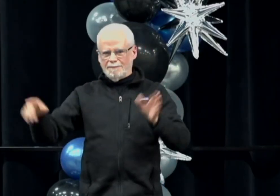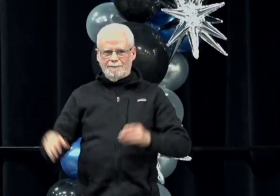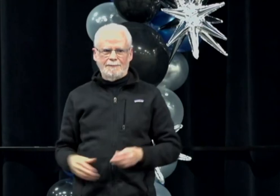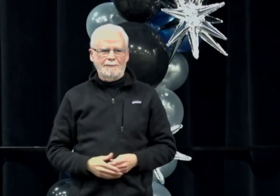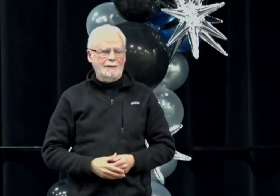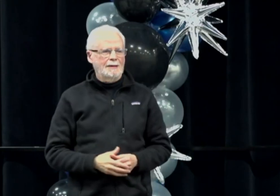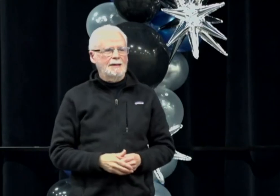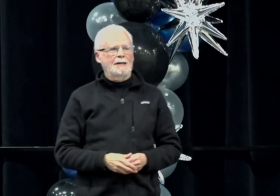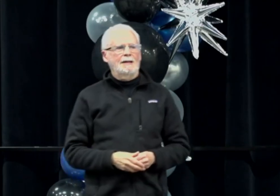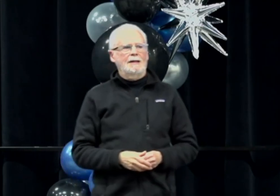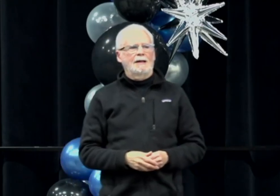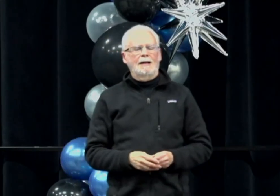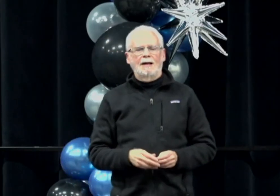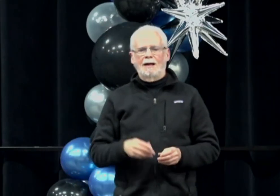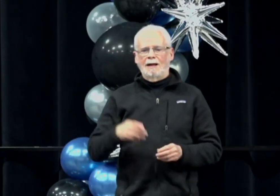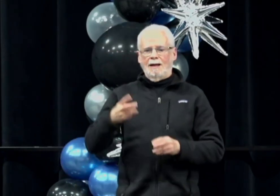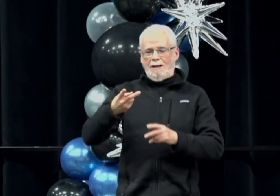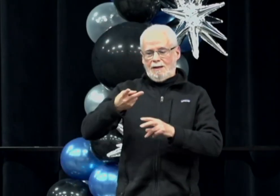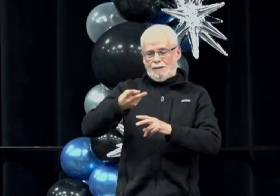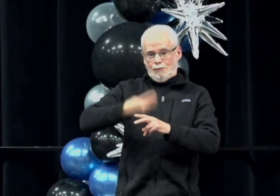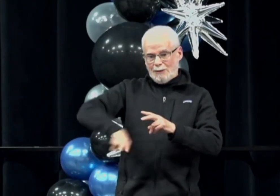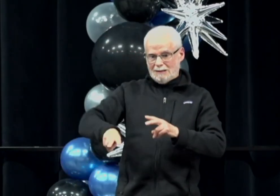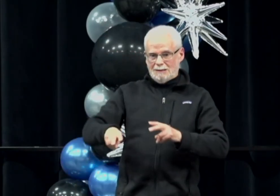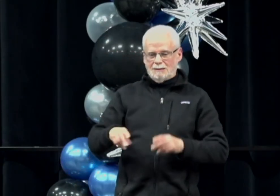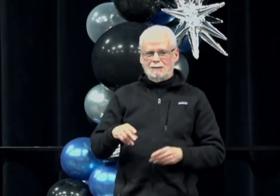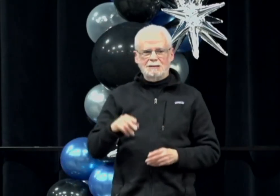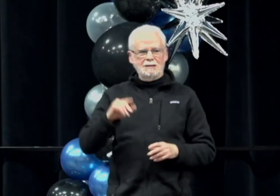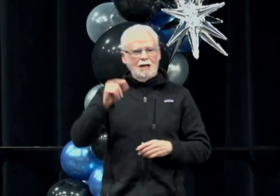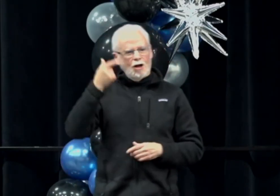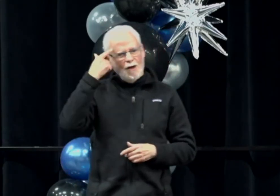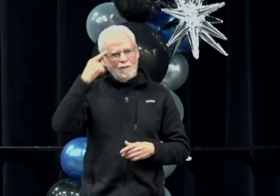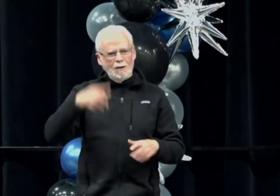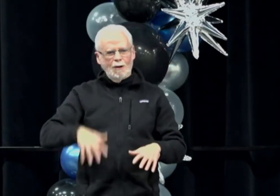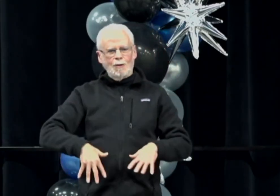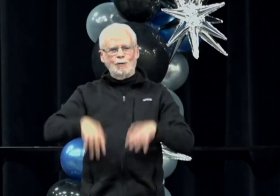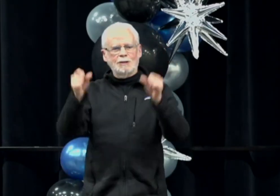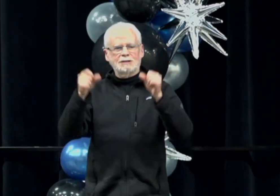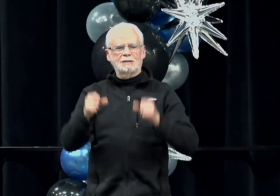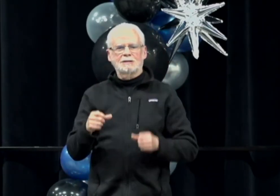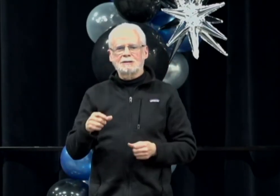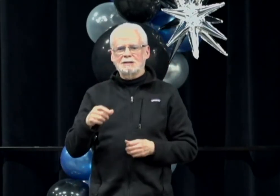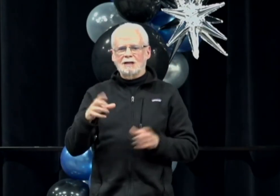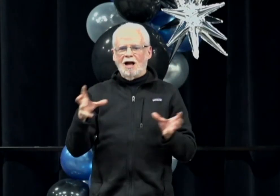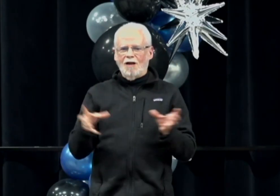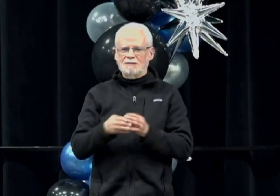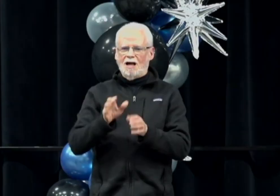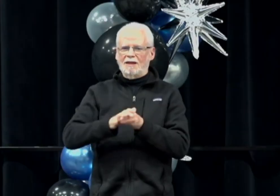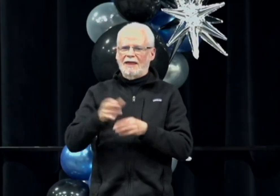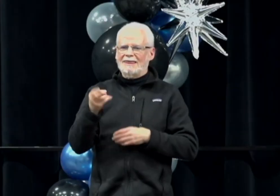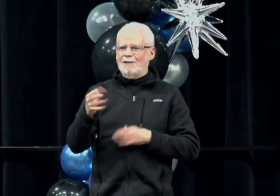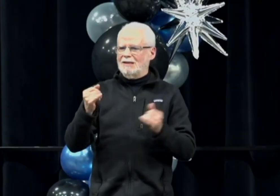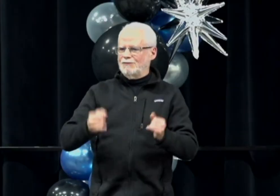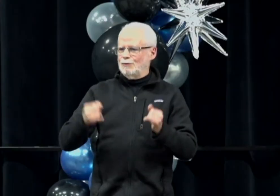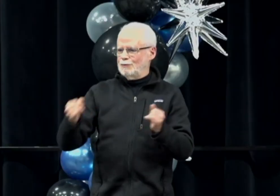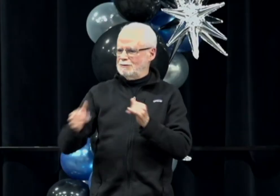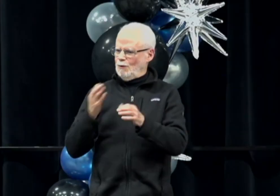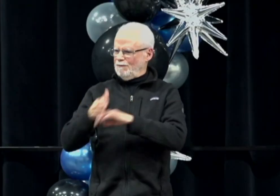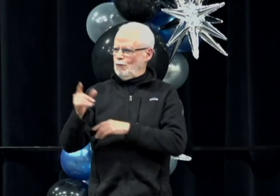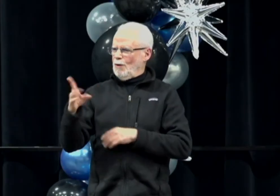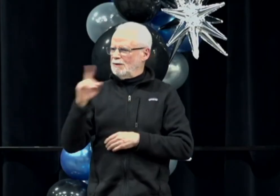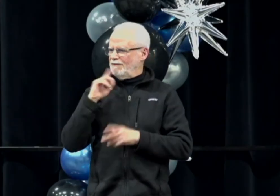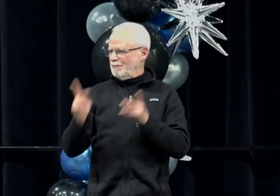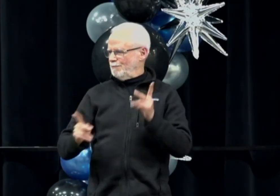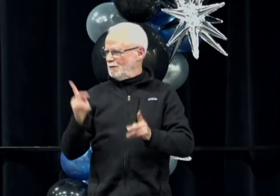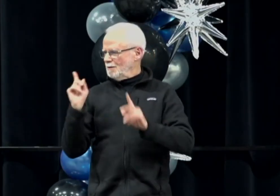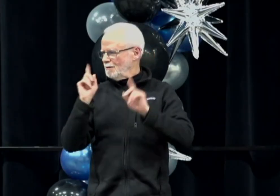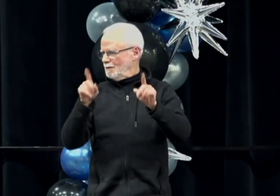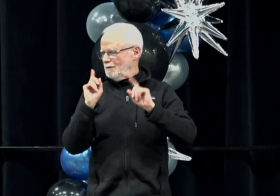the Governor, Minnesota State Council for the Handicapped, parent groups, and so on.